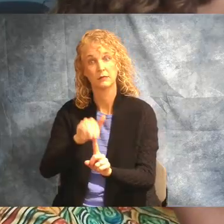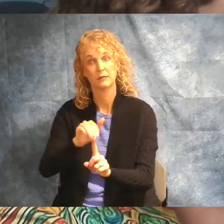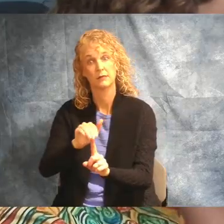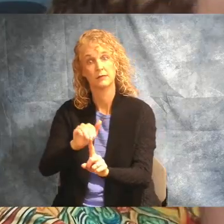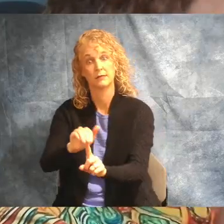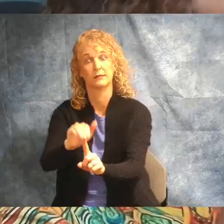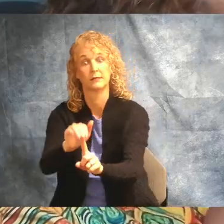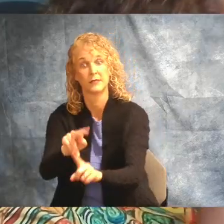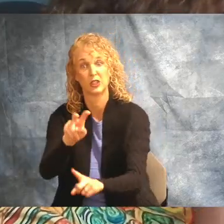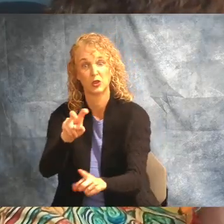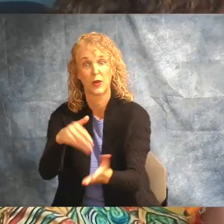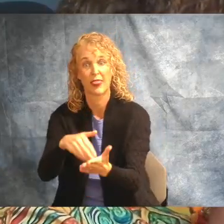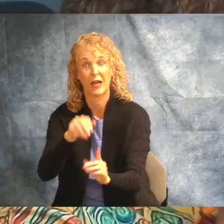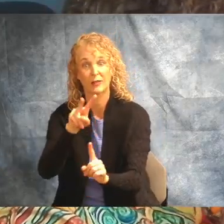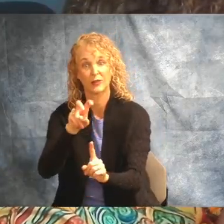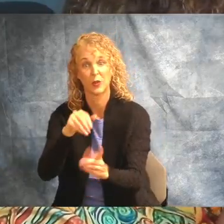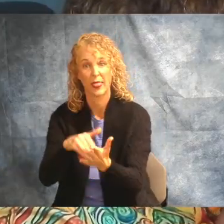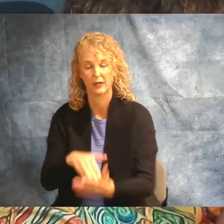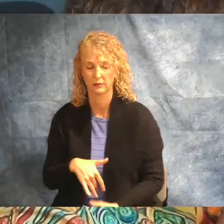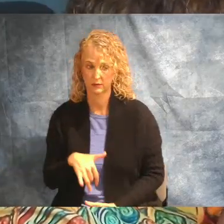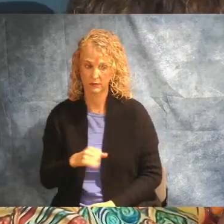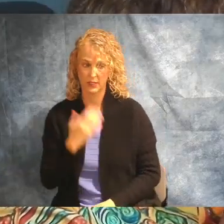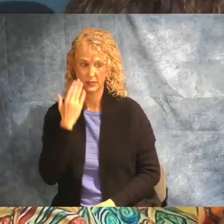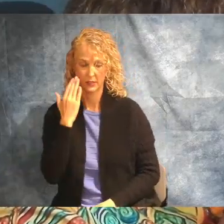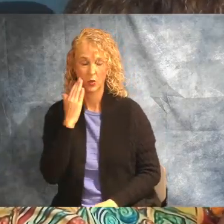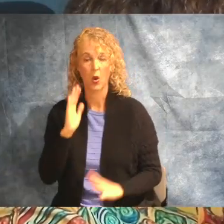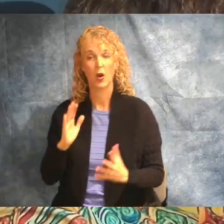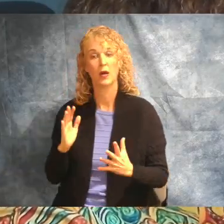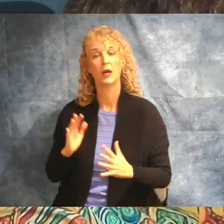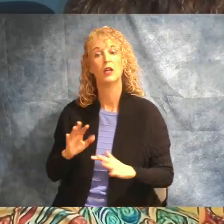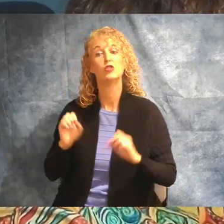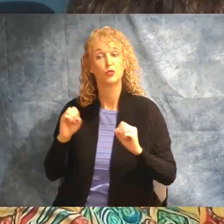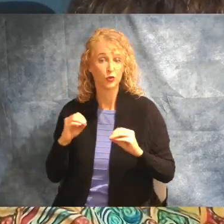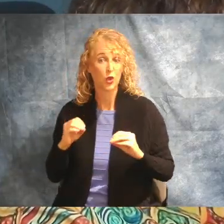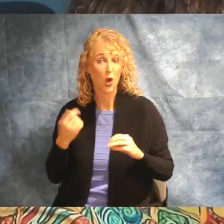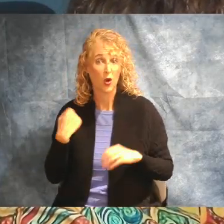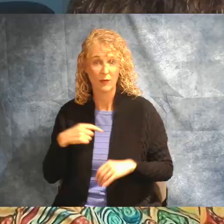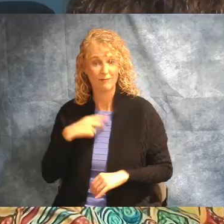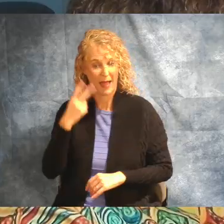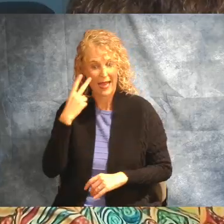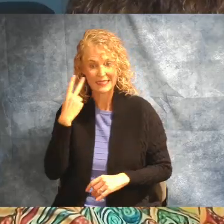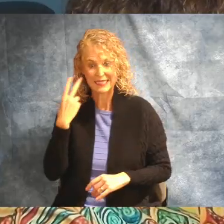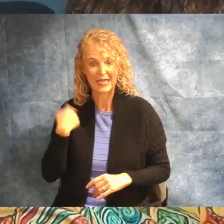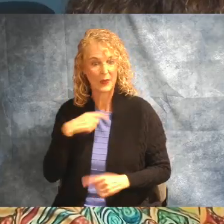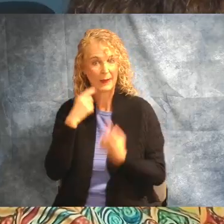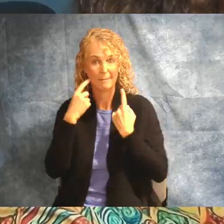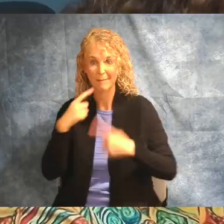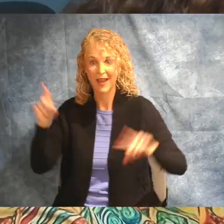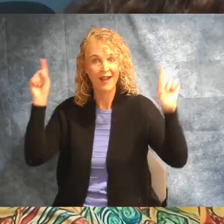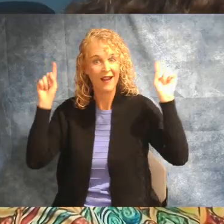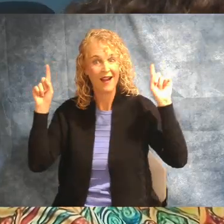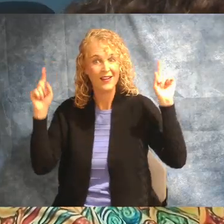Can we can we squeeze?" He was like, "Let me get back with them." And so I want to thank Holly,